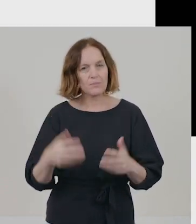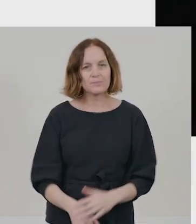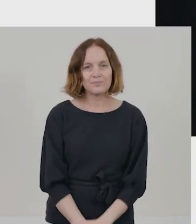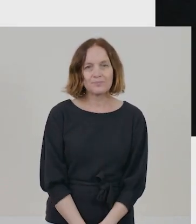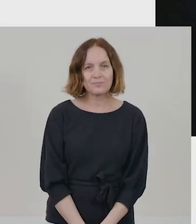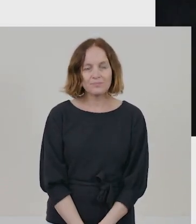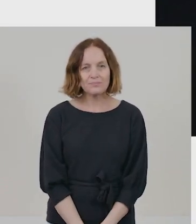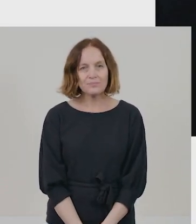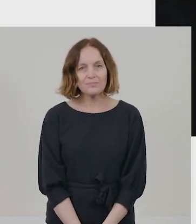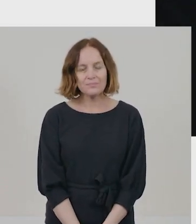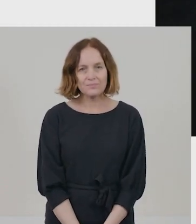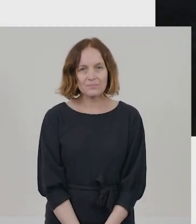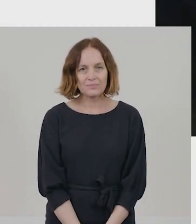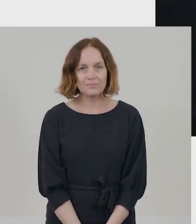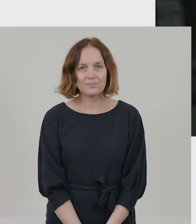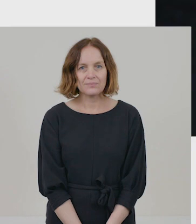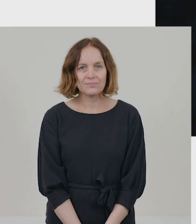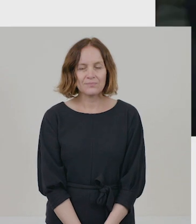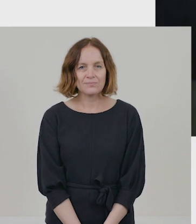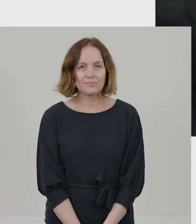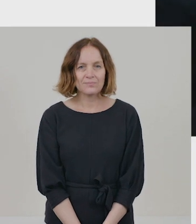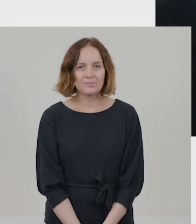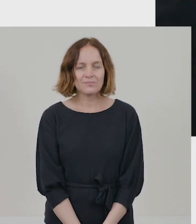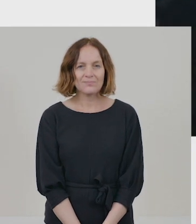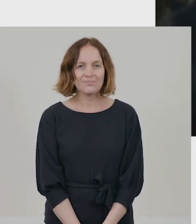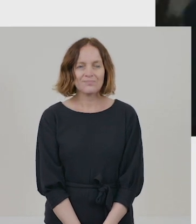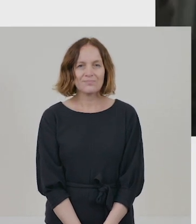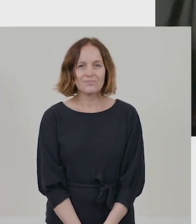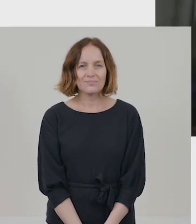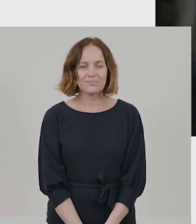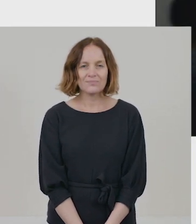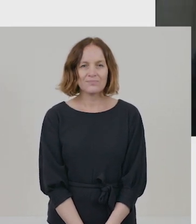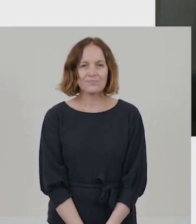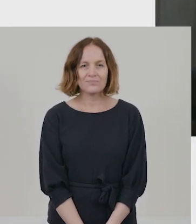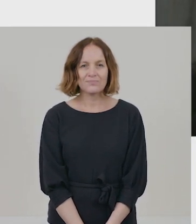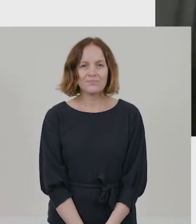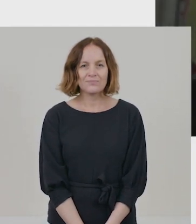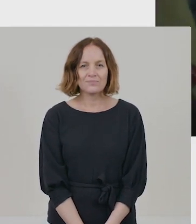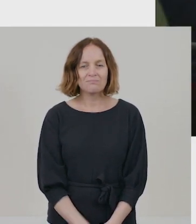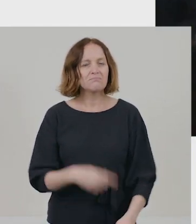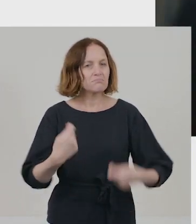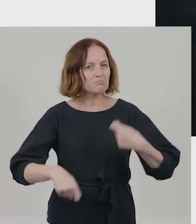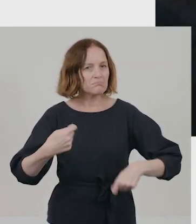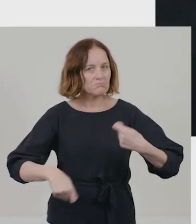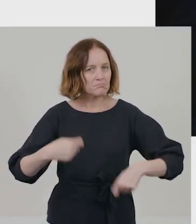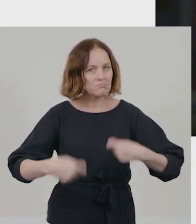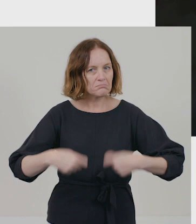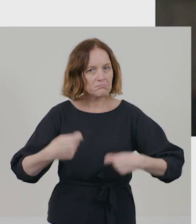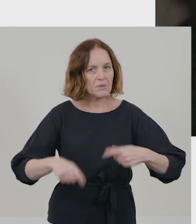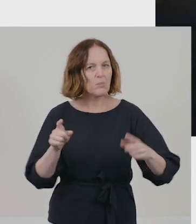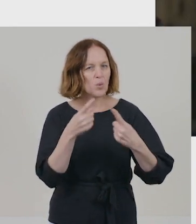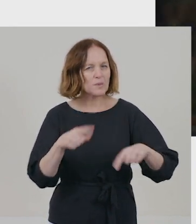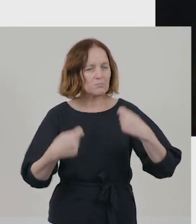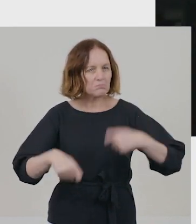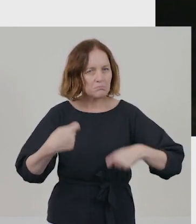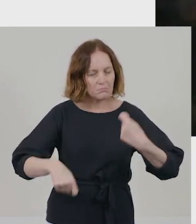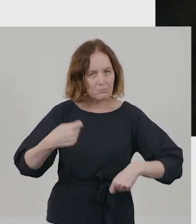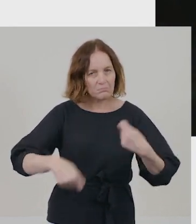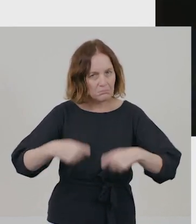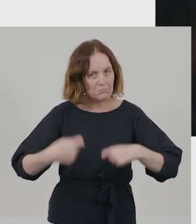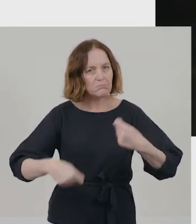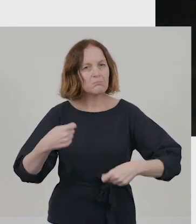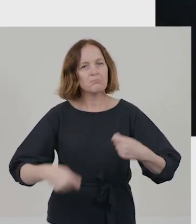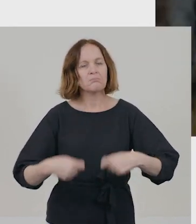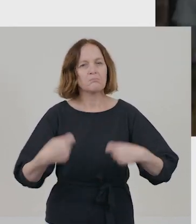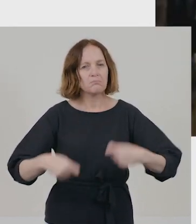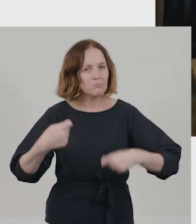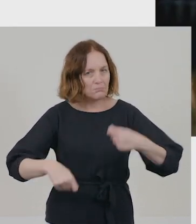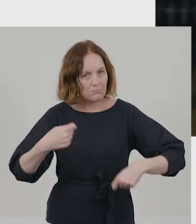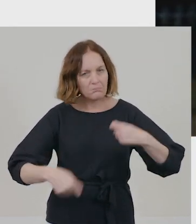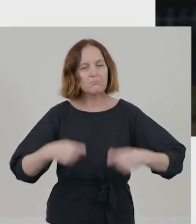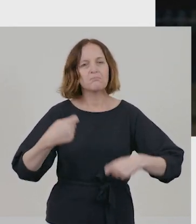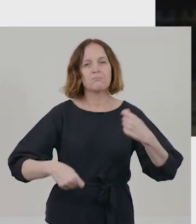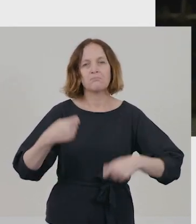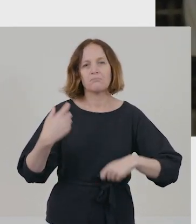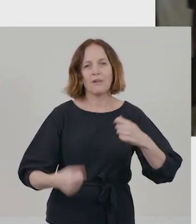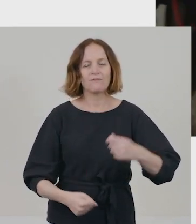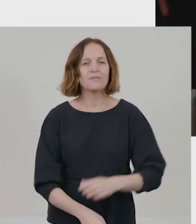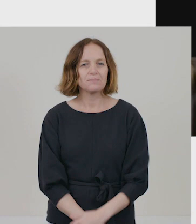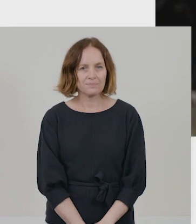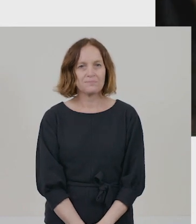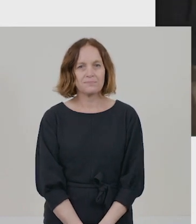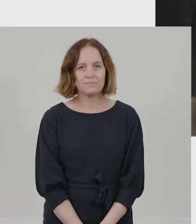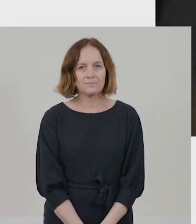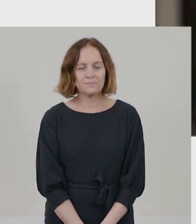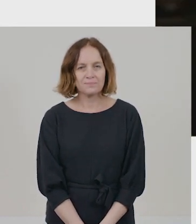[drum beating]